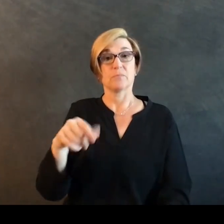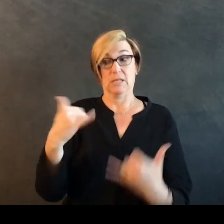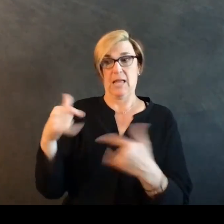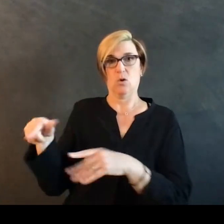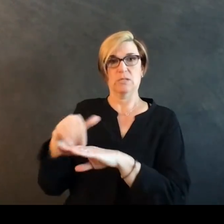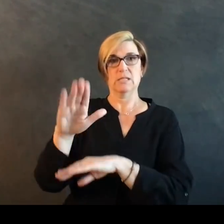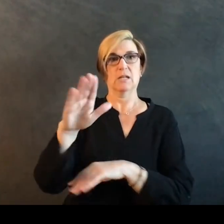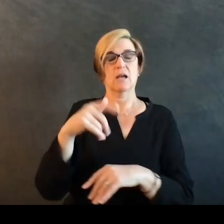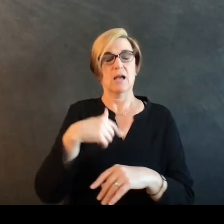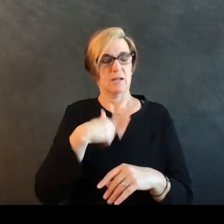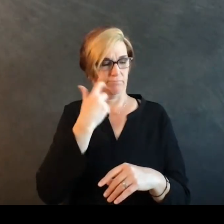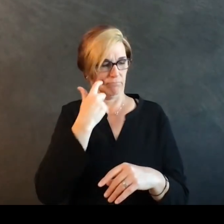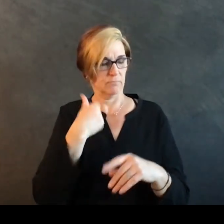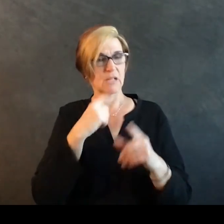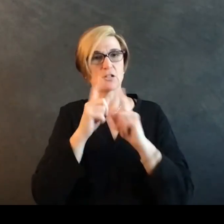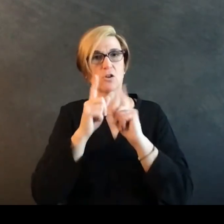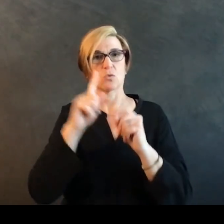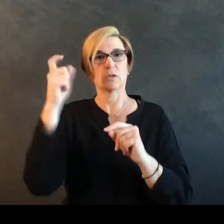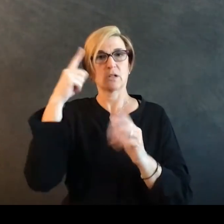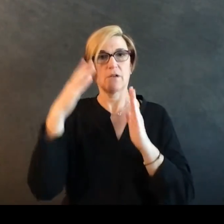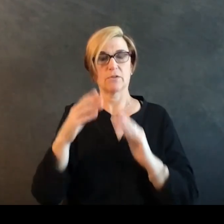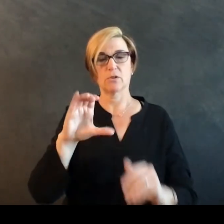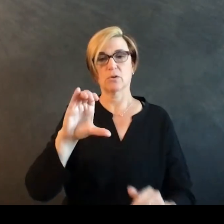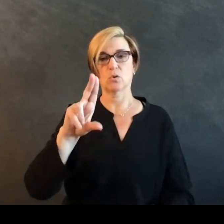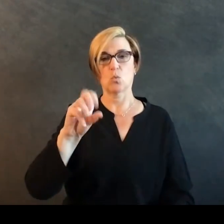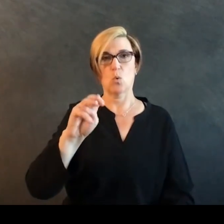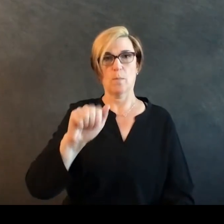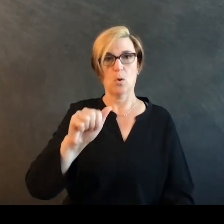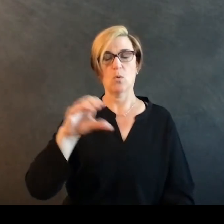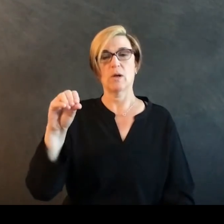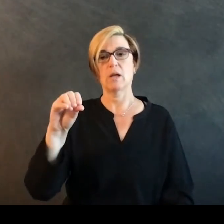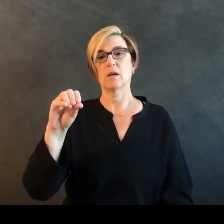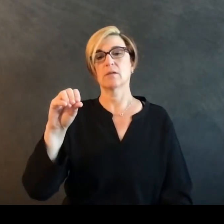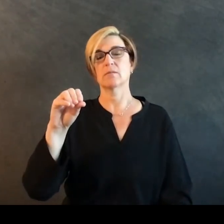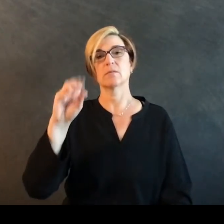Governor Cuomo and mayor de Blasio a little while ago and some of them are